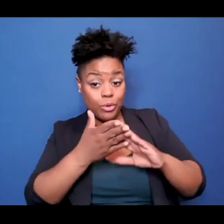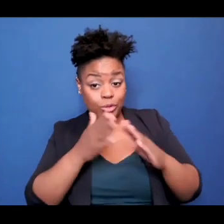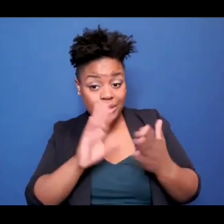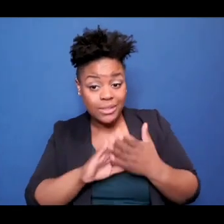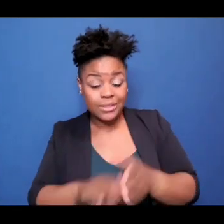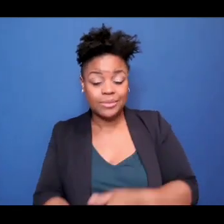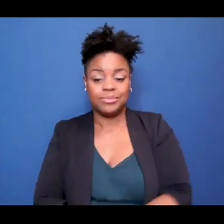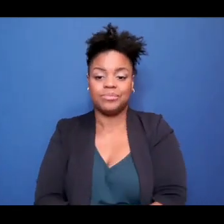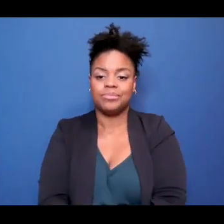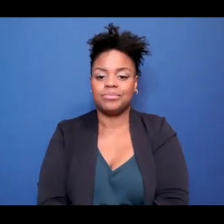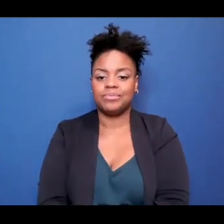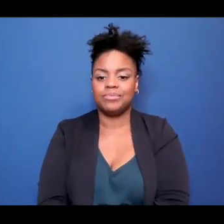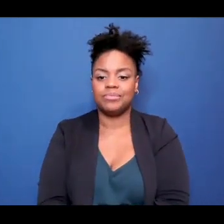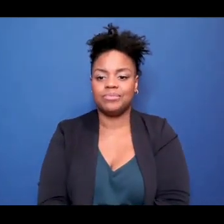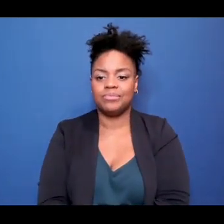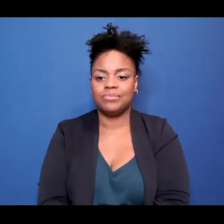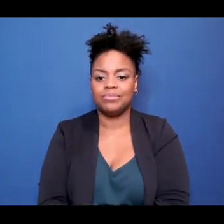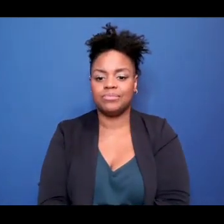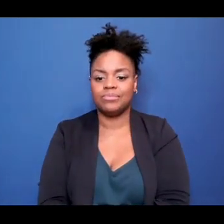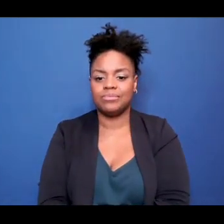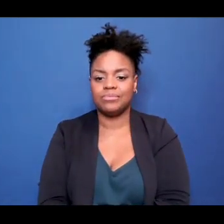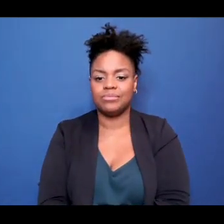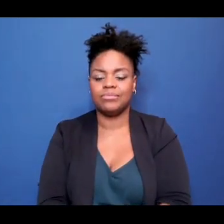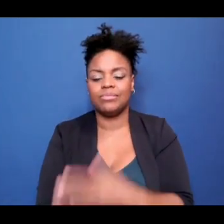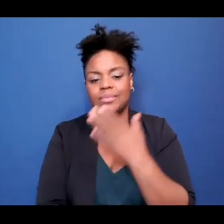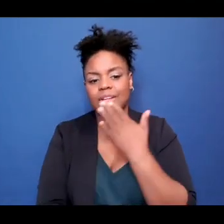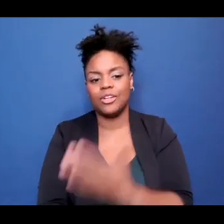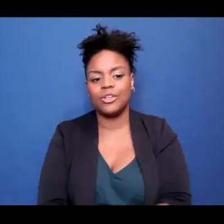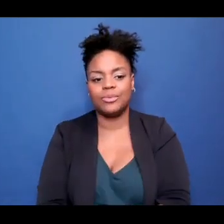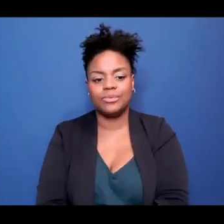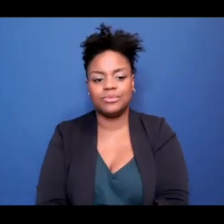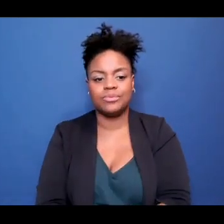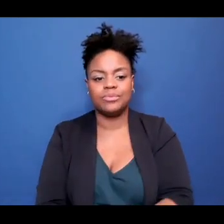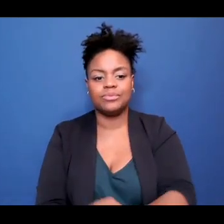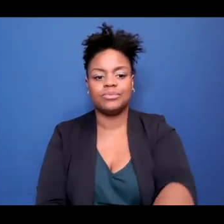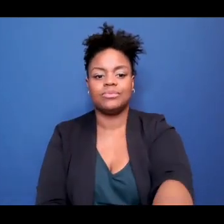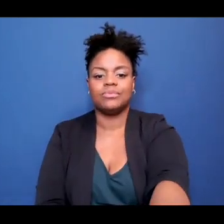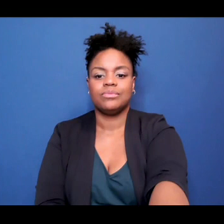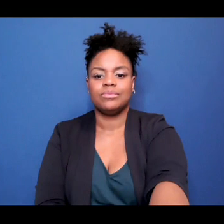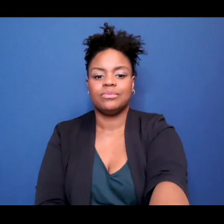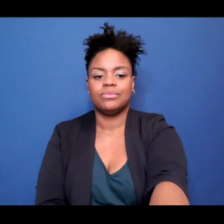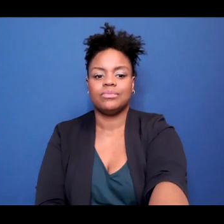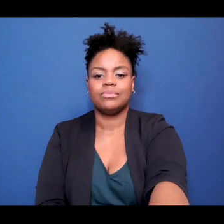MADE FROM THE COMMUNITY, WAS DETERMINED FROM THE COMMUNITY. YEAH. THANK YOU.